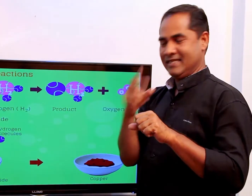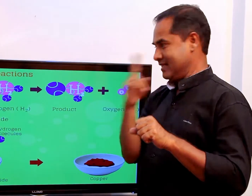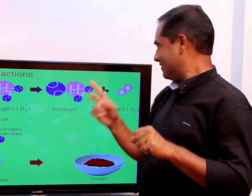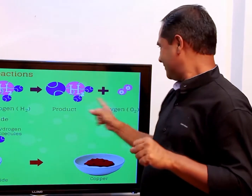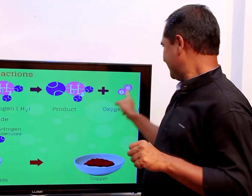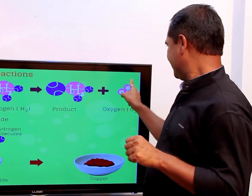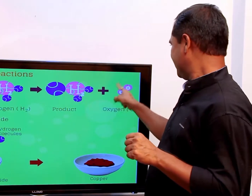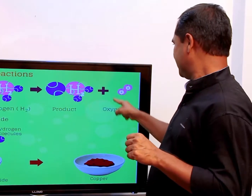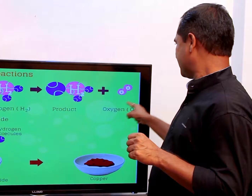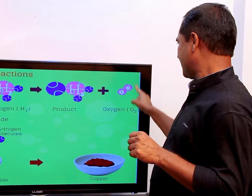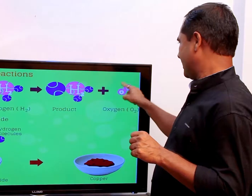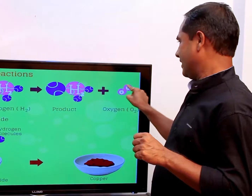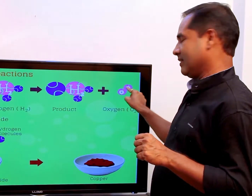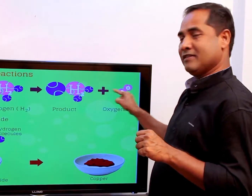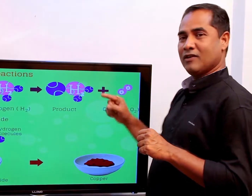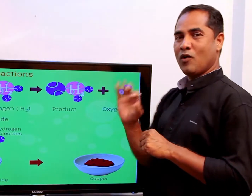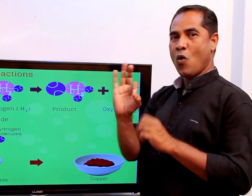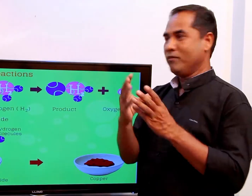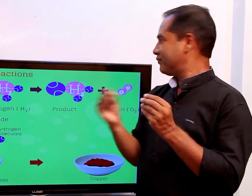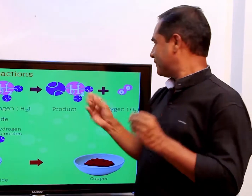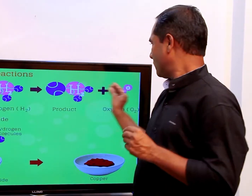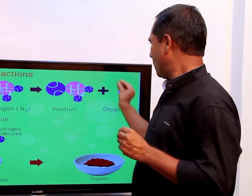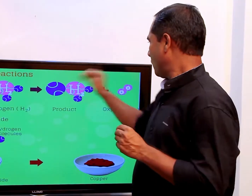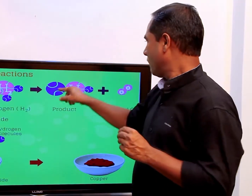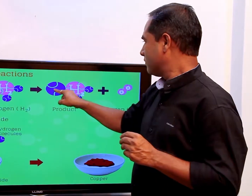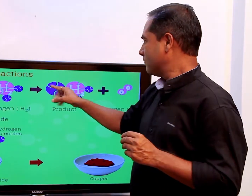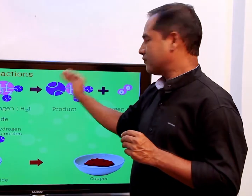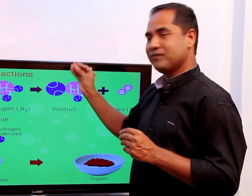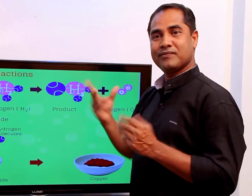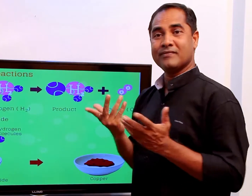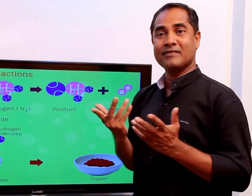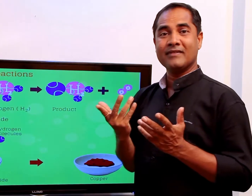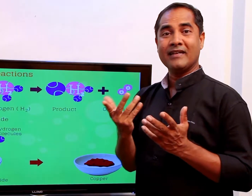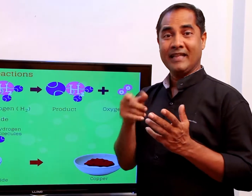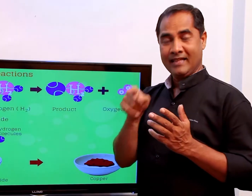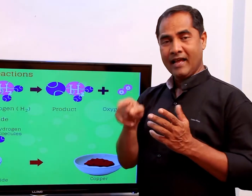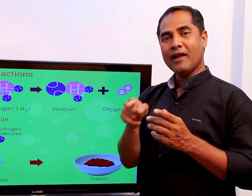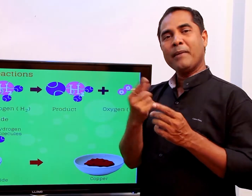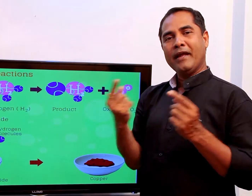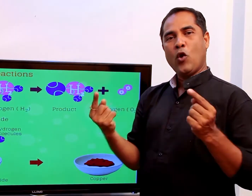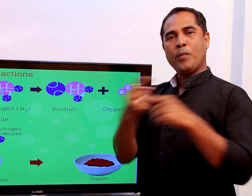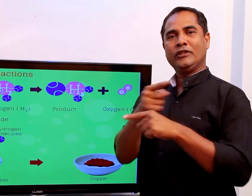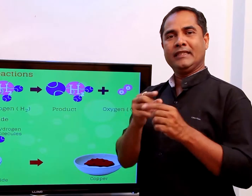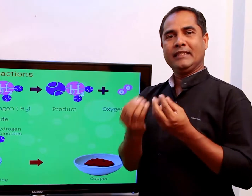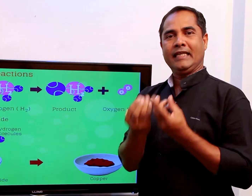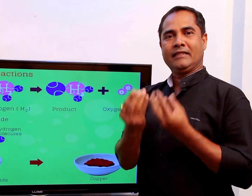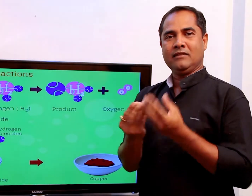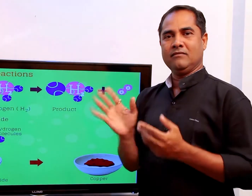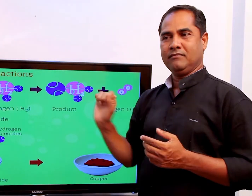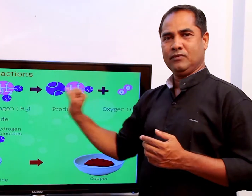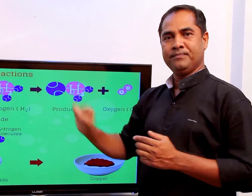that's why these two are opposite reactions